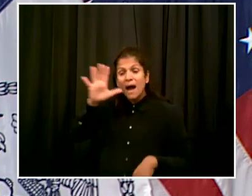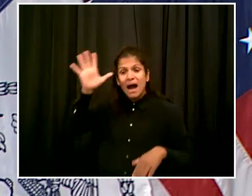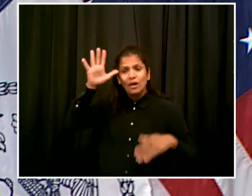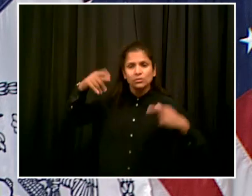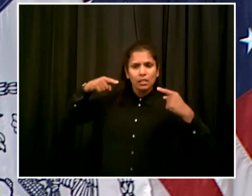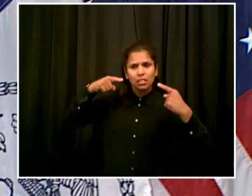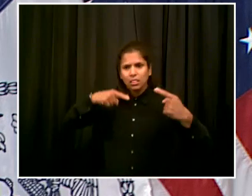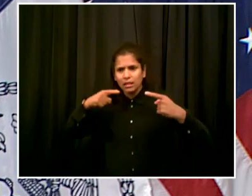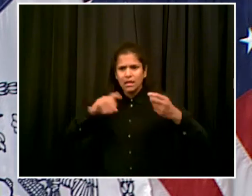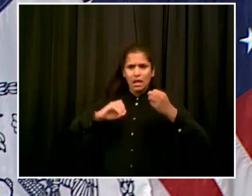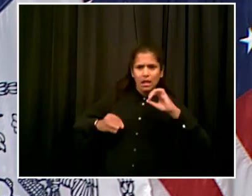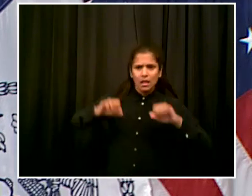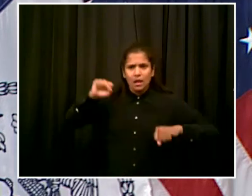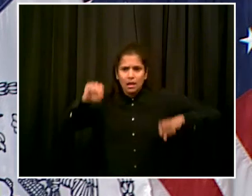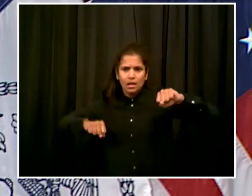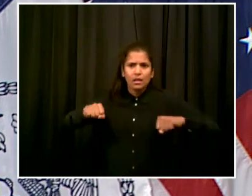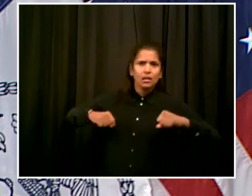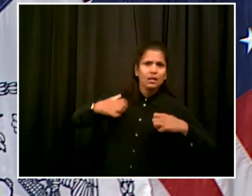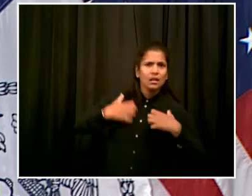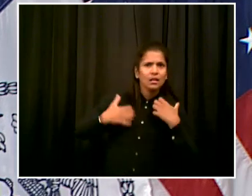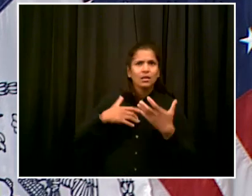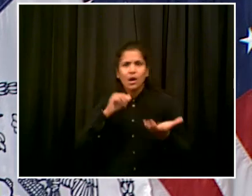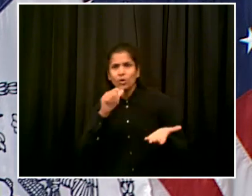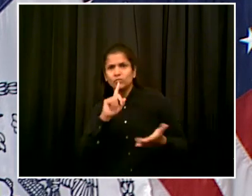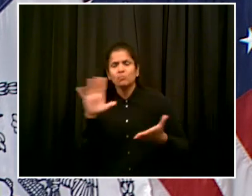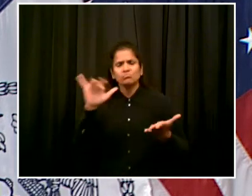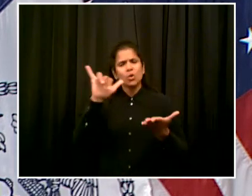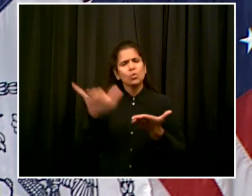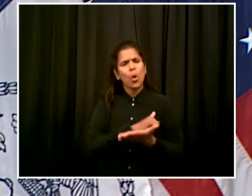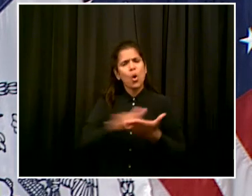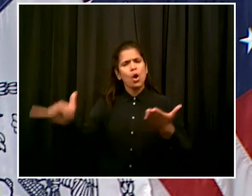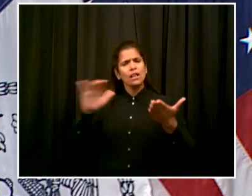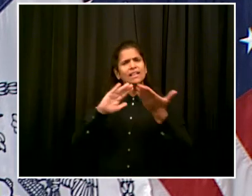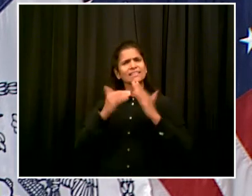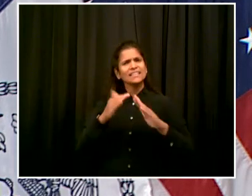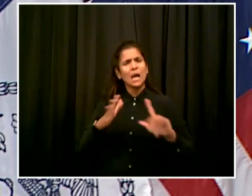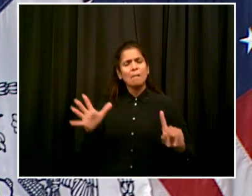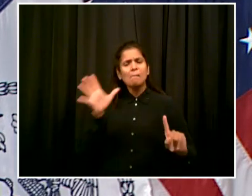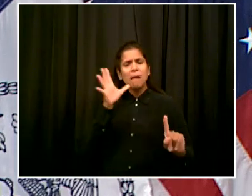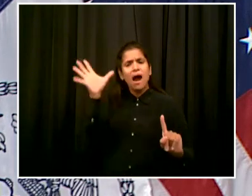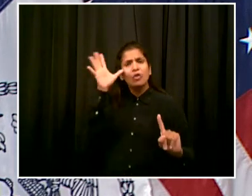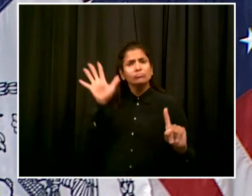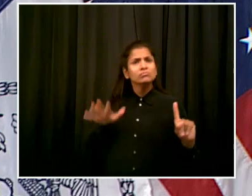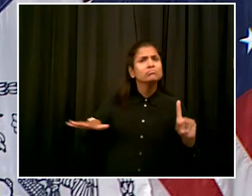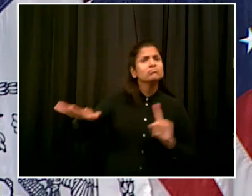THAT HAVE BEEN MADE WORSE BY THE PANDEMIC. I THINK THAT NEW